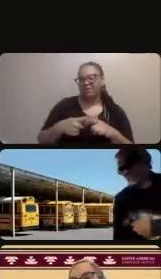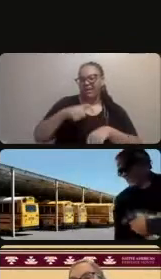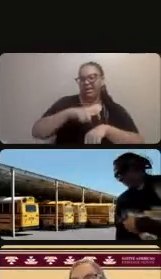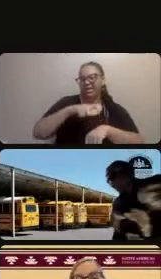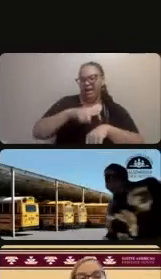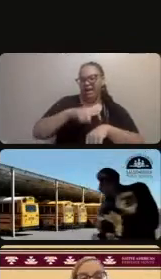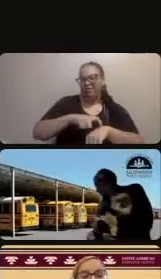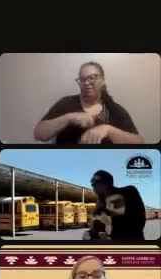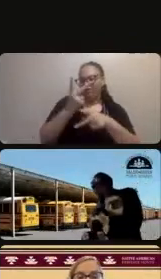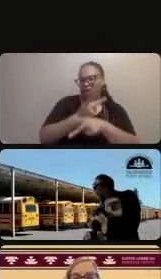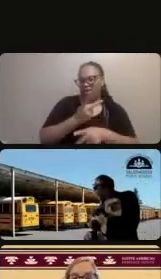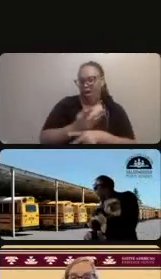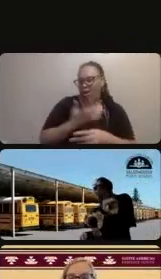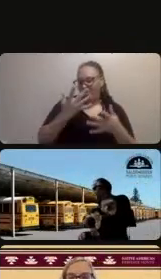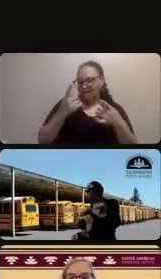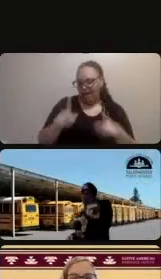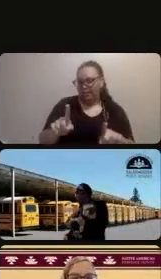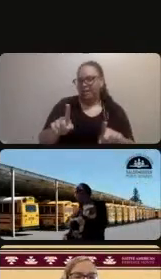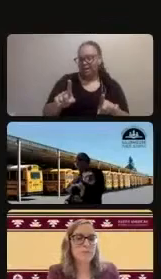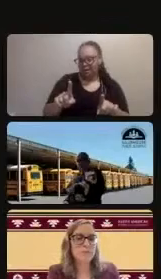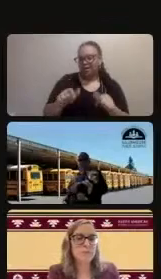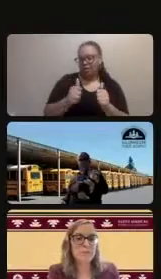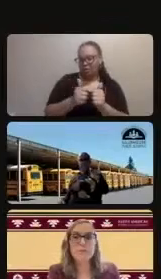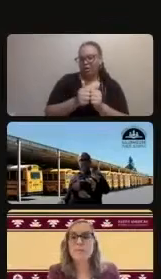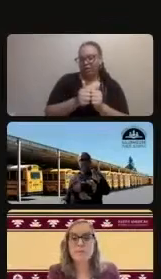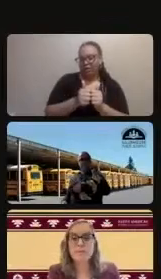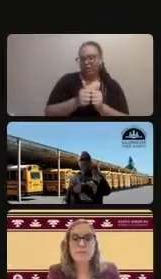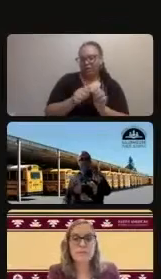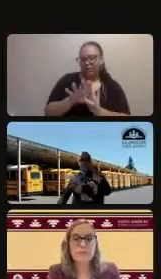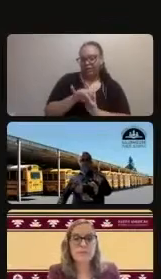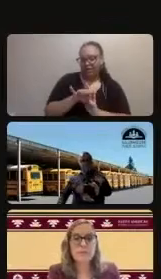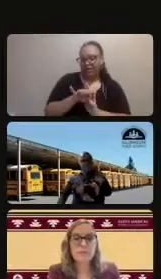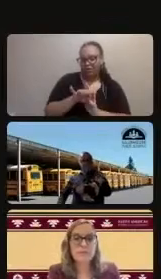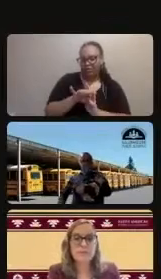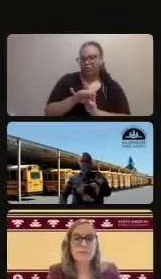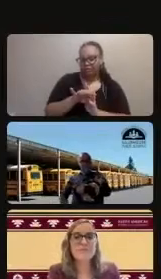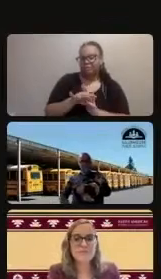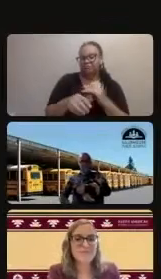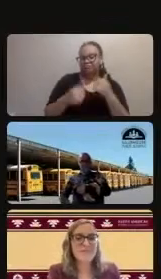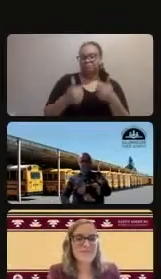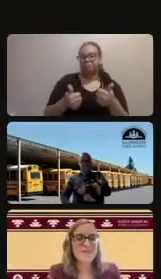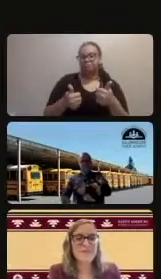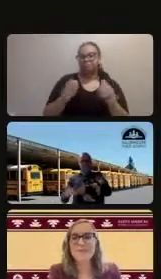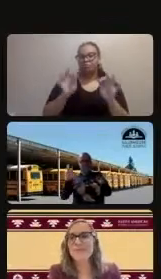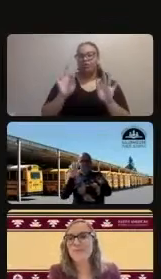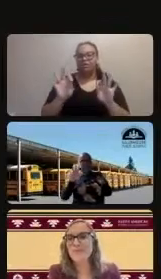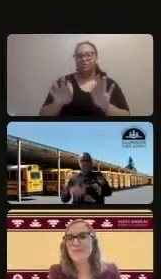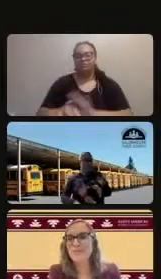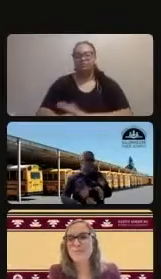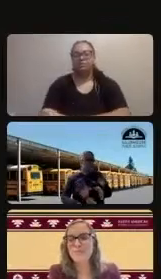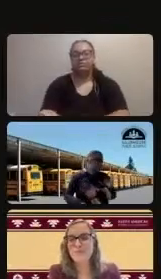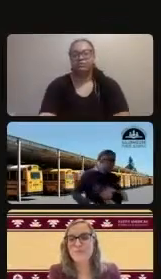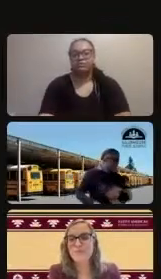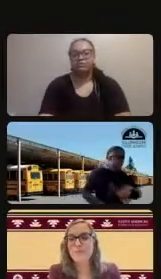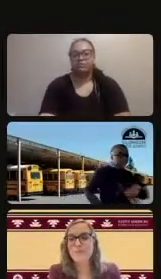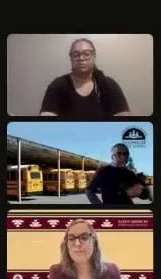I THINK TAKING FIVE WOULD BE A GOOD IDEA AND THEN WE'LL